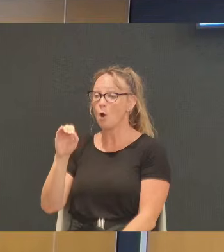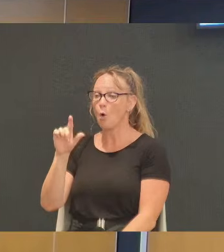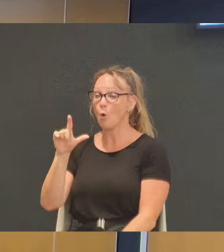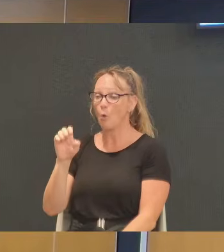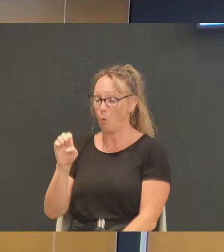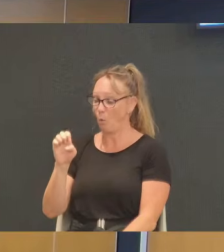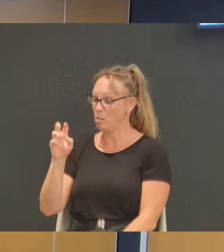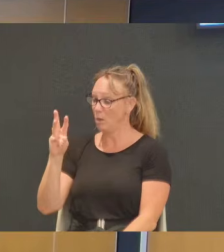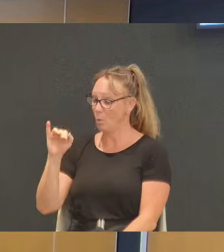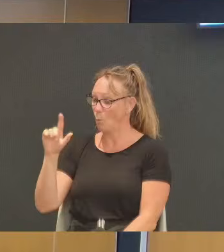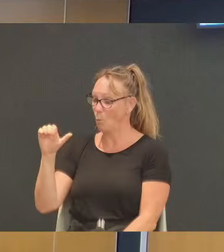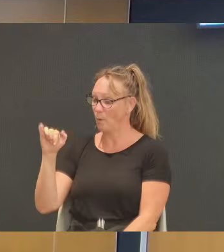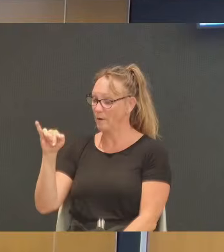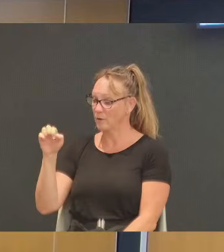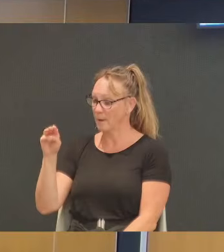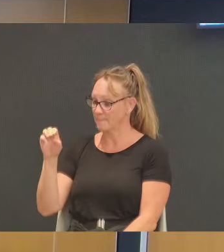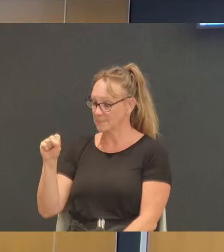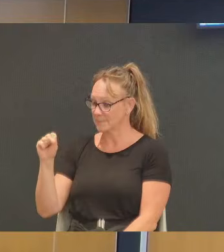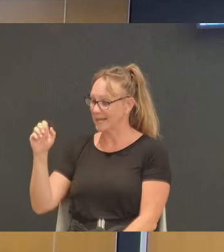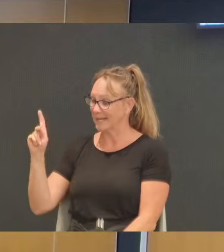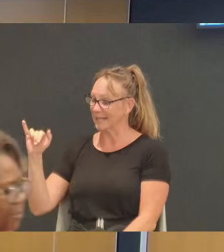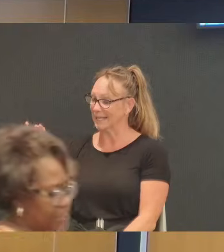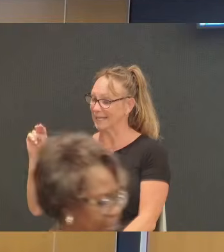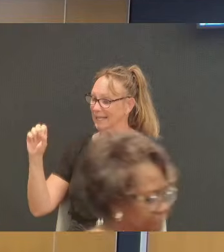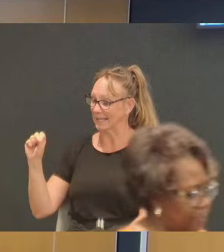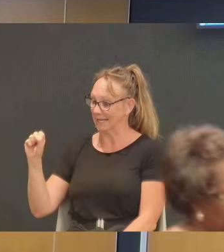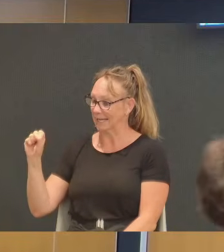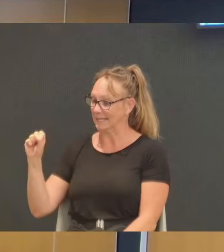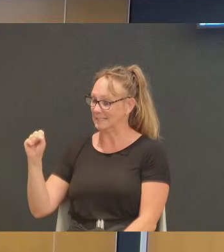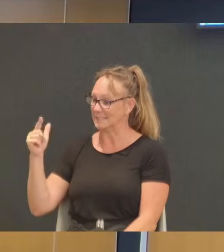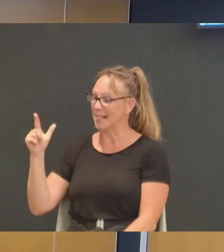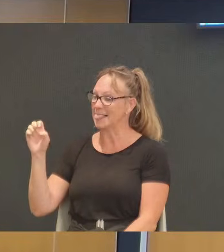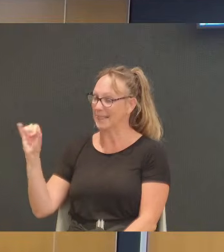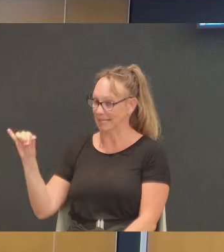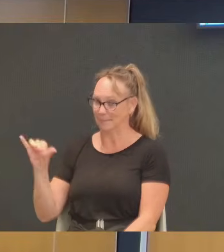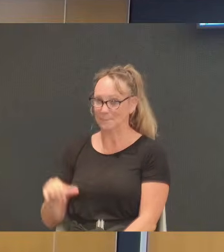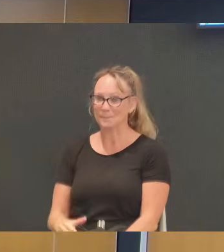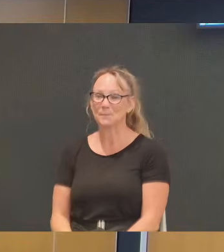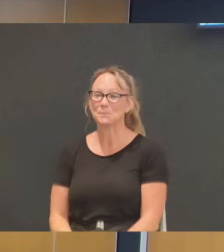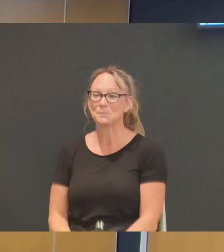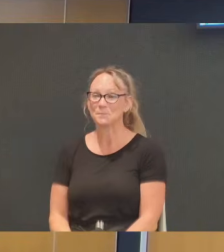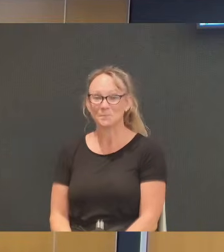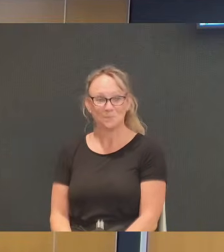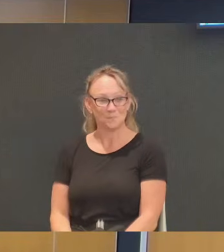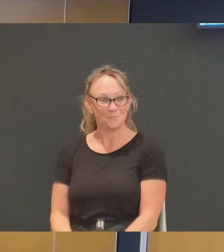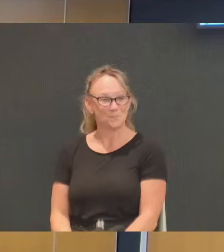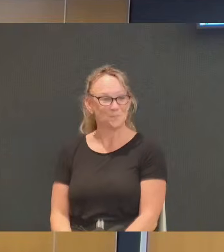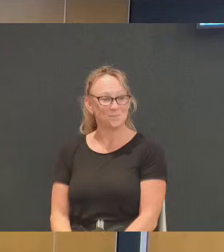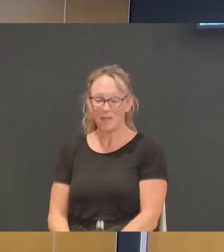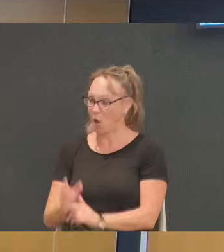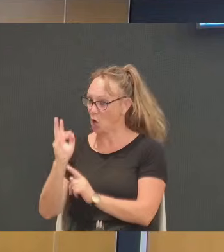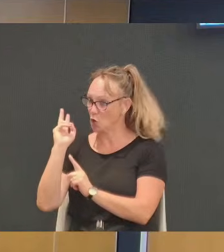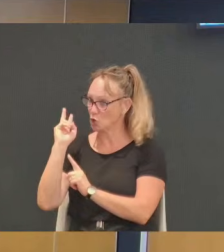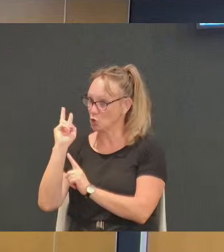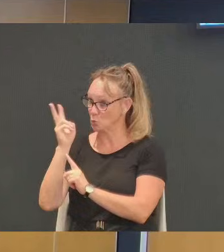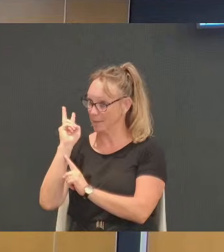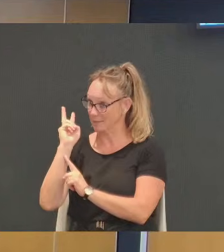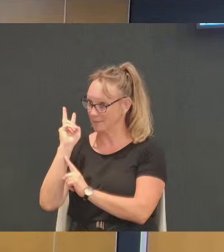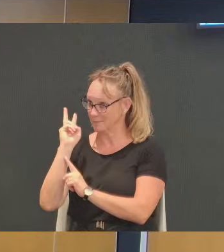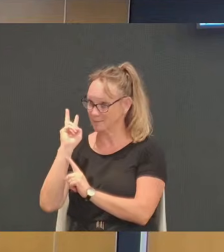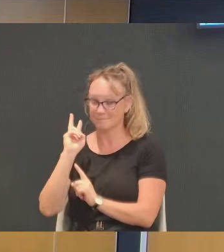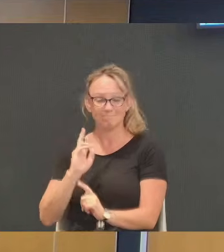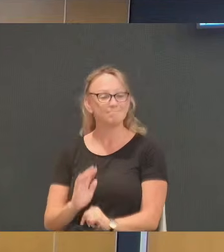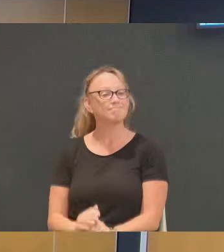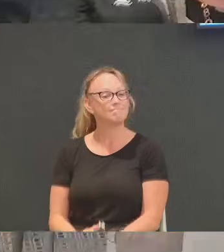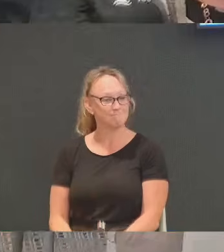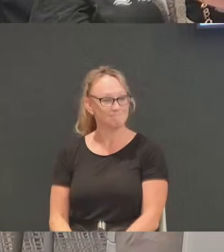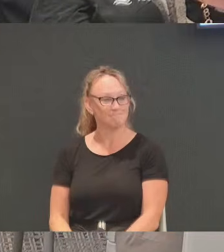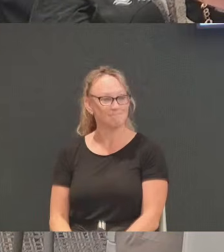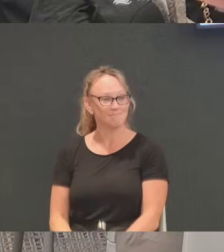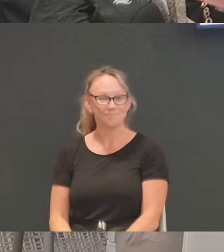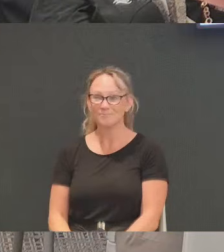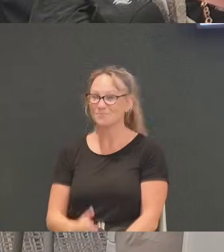forward. You You have two minutes. Thank you. Welcome. Thank you. Good evening, Commissioners,